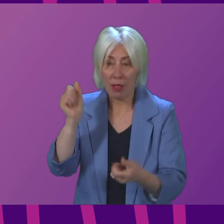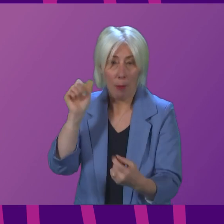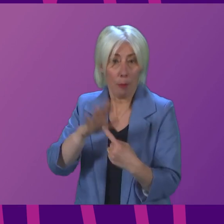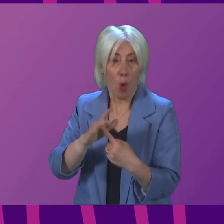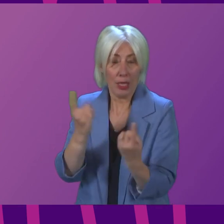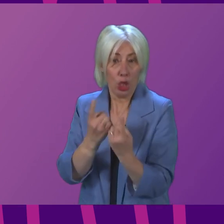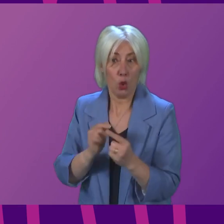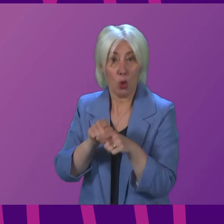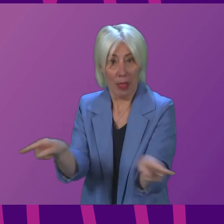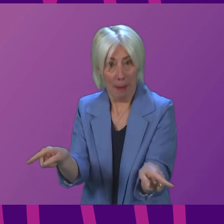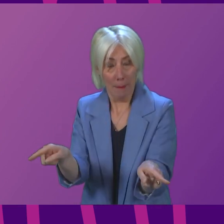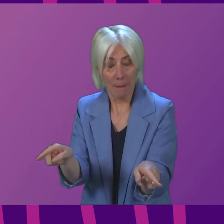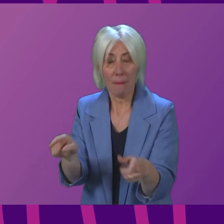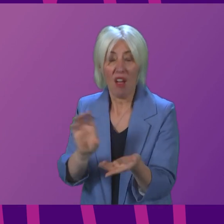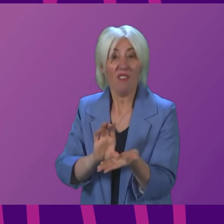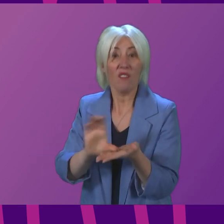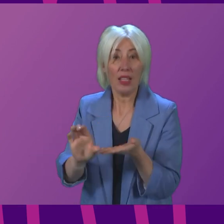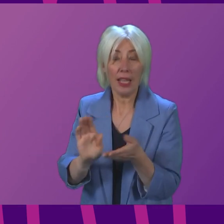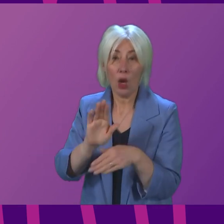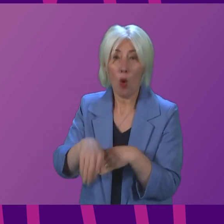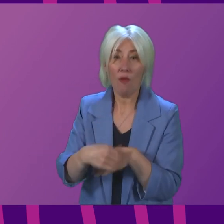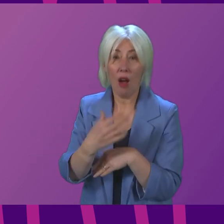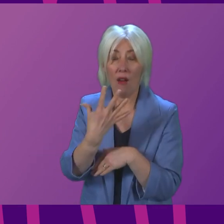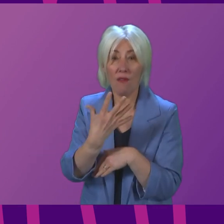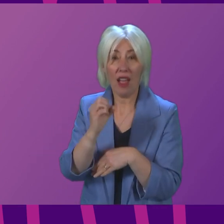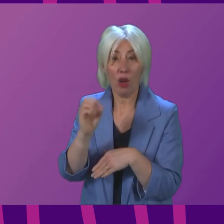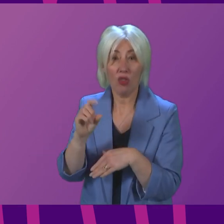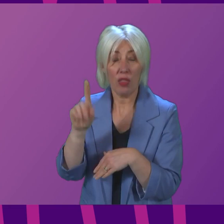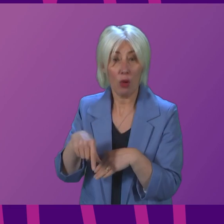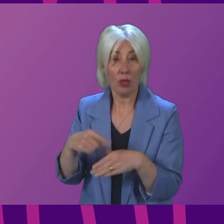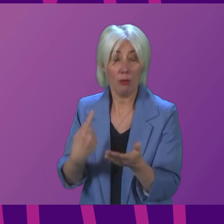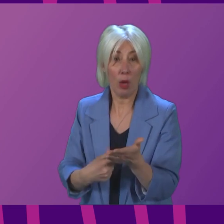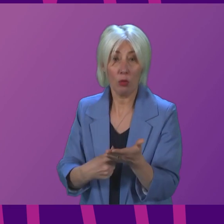Scottish Government core funding of more than £580,000 this financial year for the Scottish